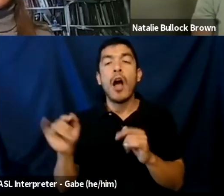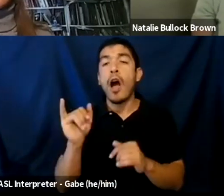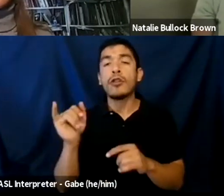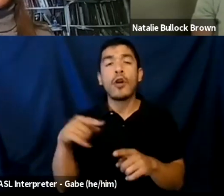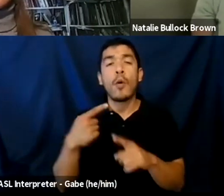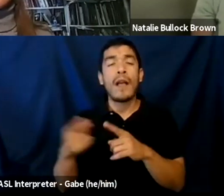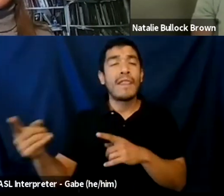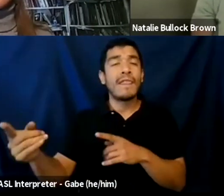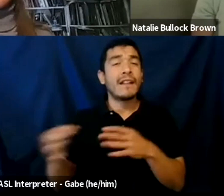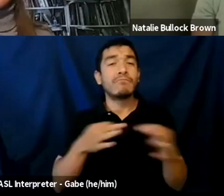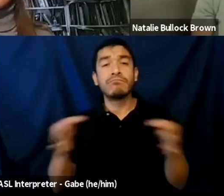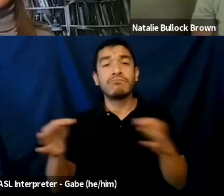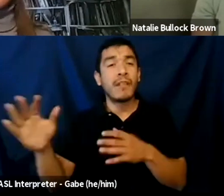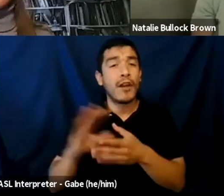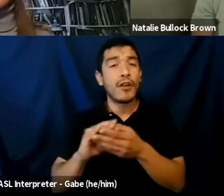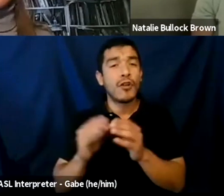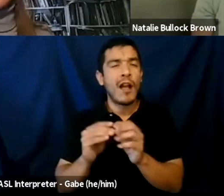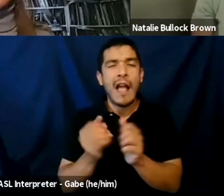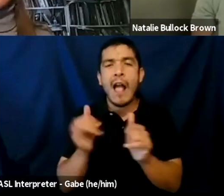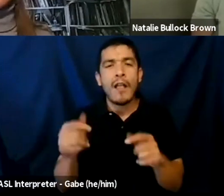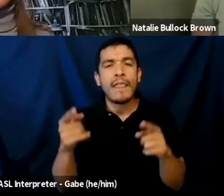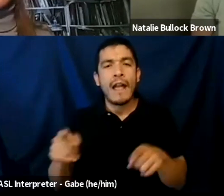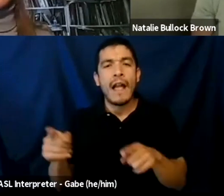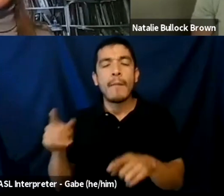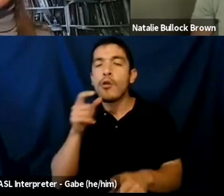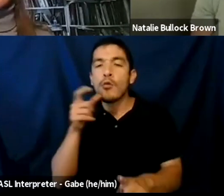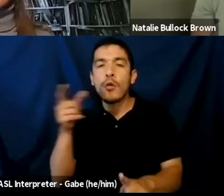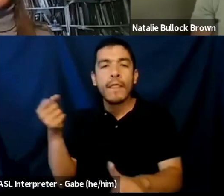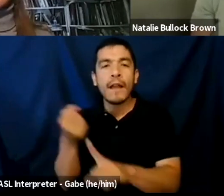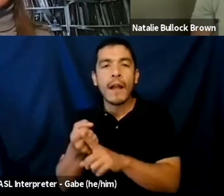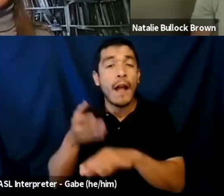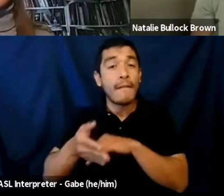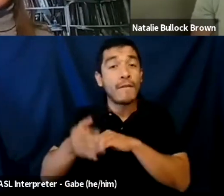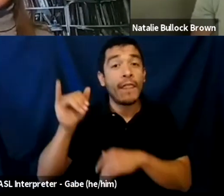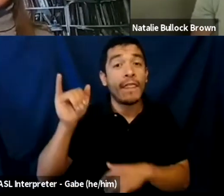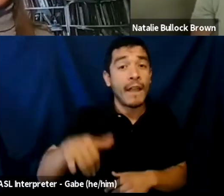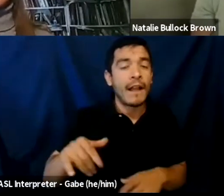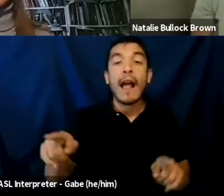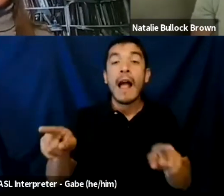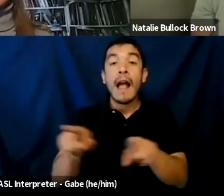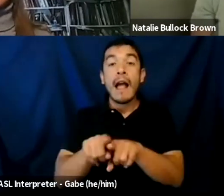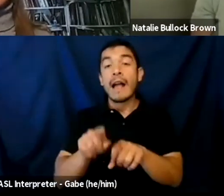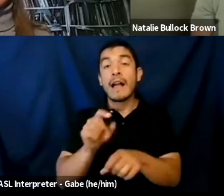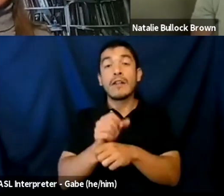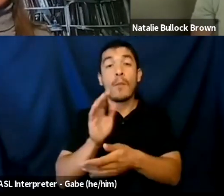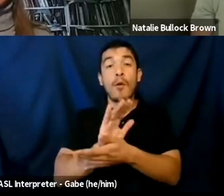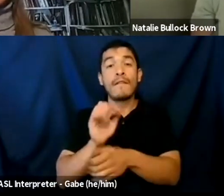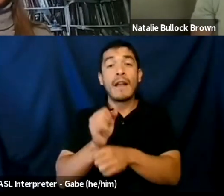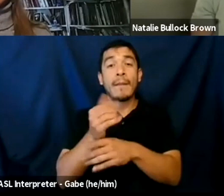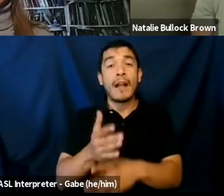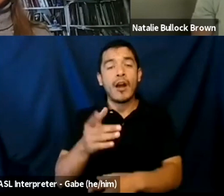How are those folks impacted? And as filmmakers, you're naming it, right? Like that psychological relationship,